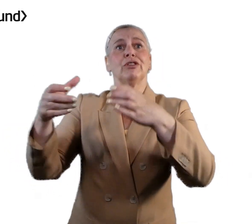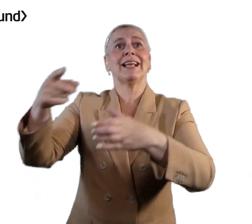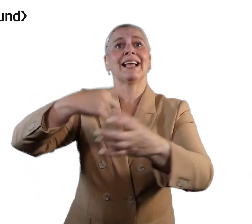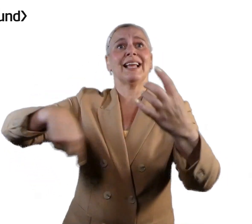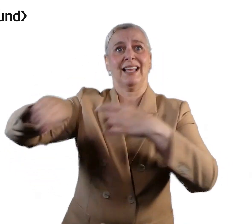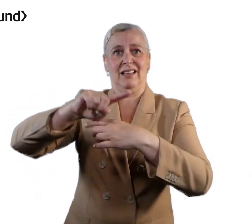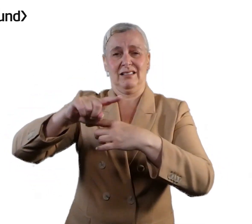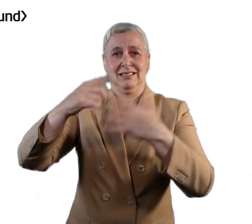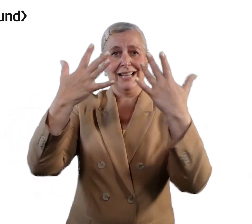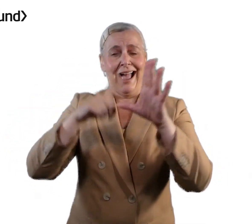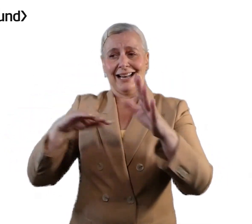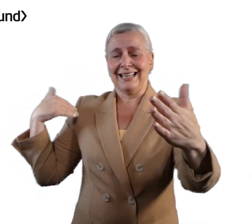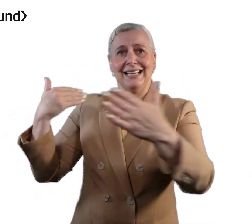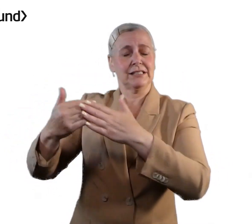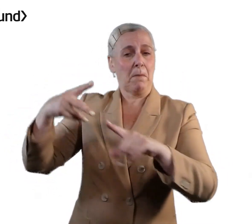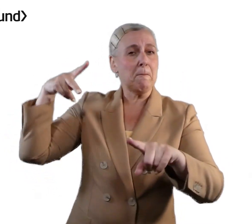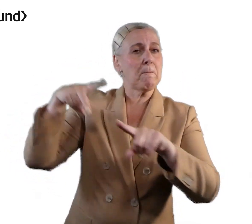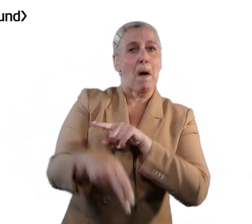over the past decade.